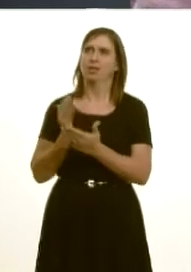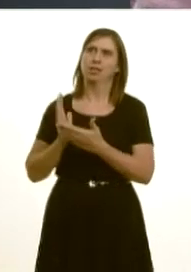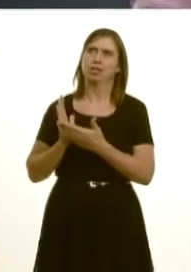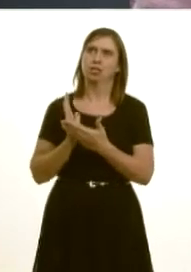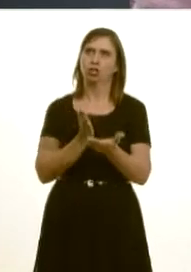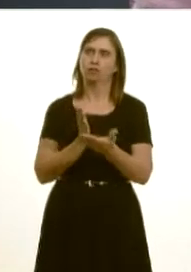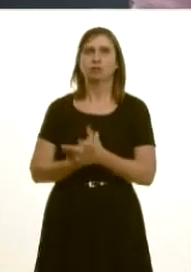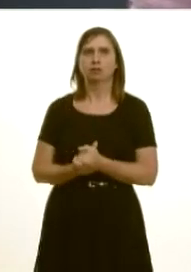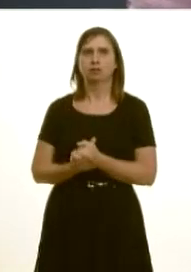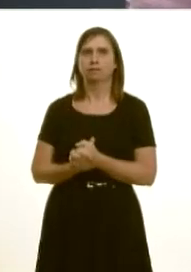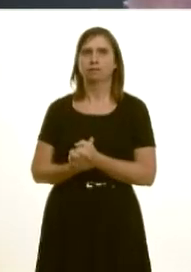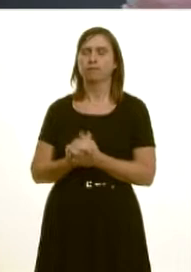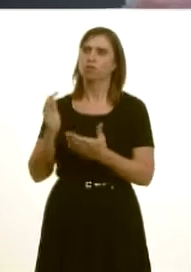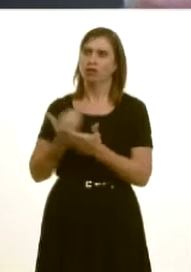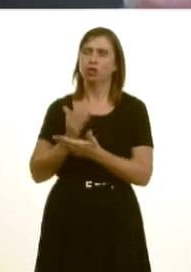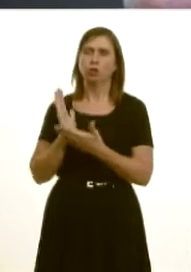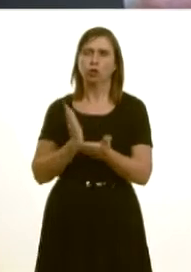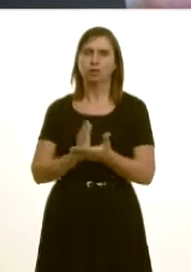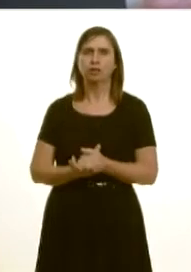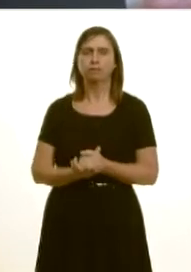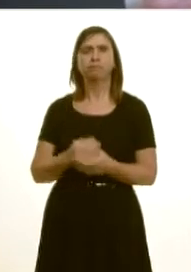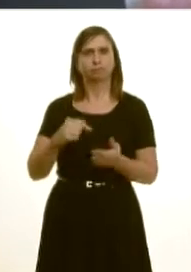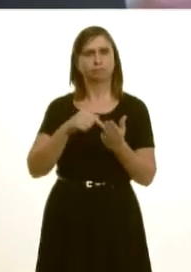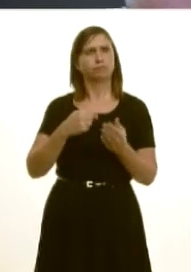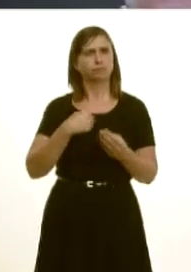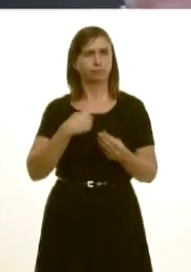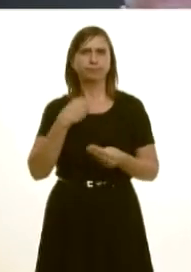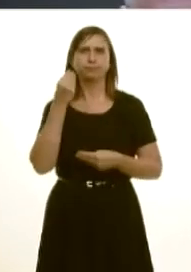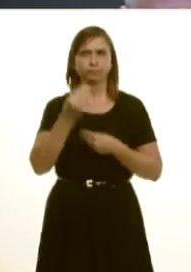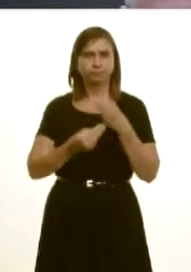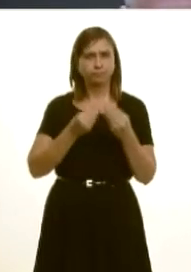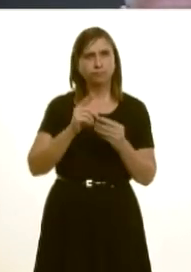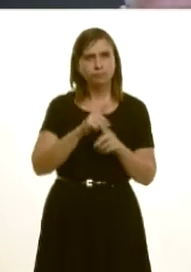seriously looking at what we expect our fire services to do. It is quite prepared to take